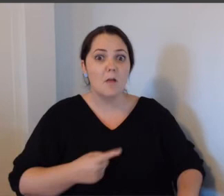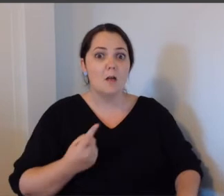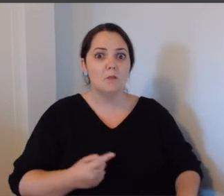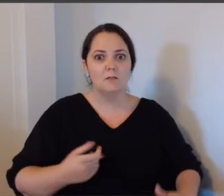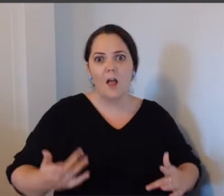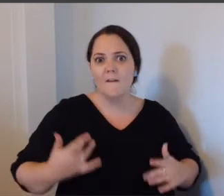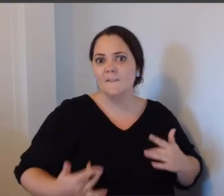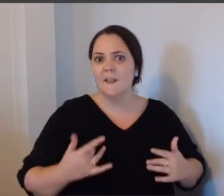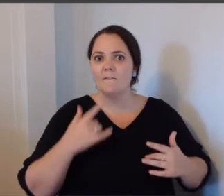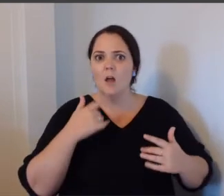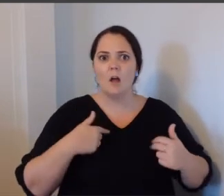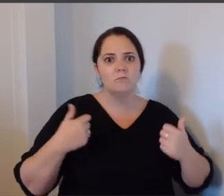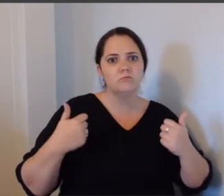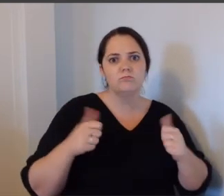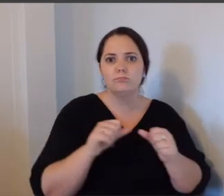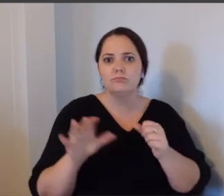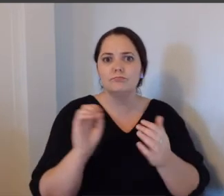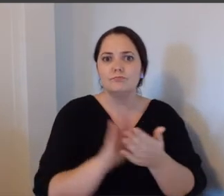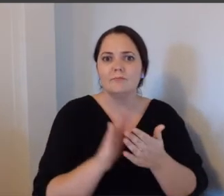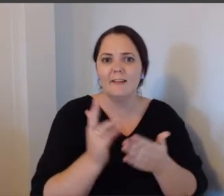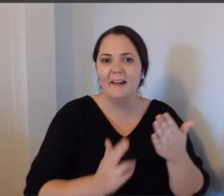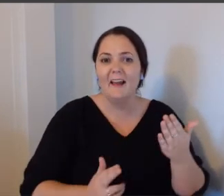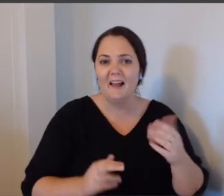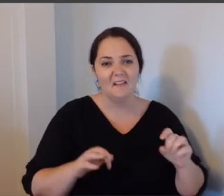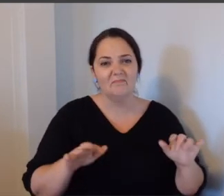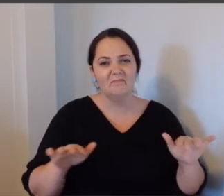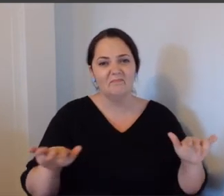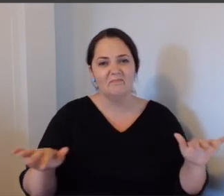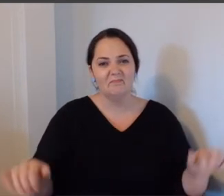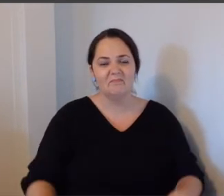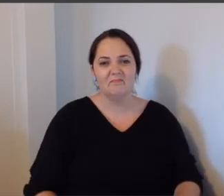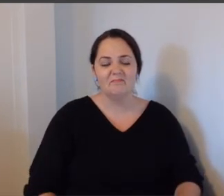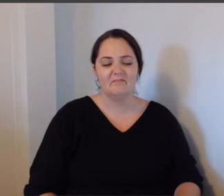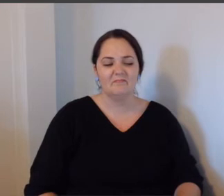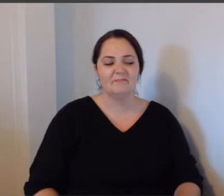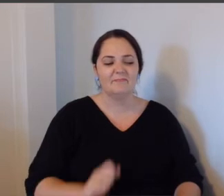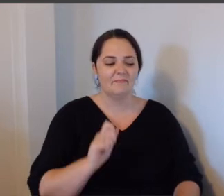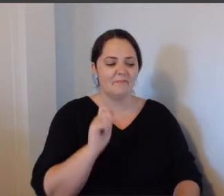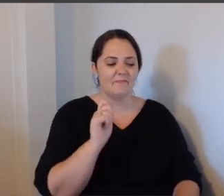in Paris as a young man, Cézanne chose to work in increasing isolation, usually painting in the